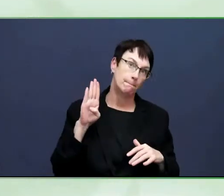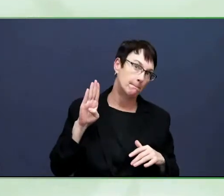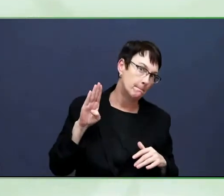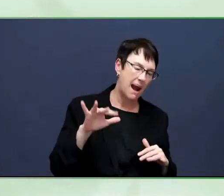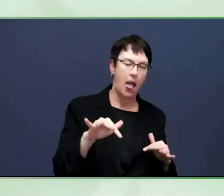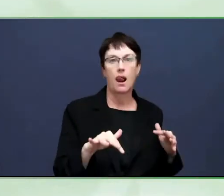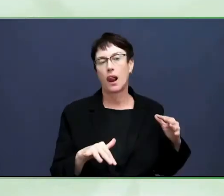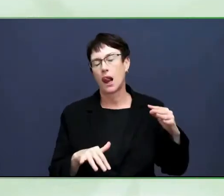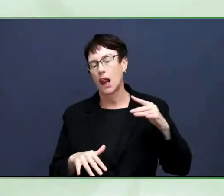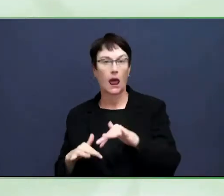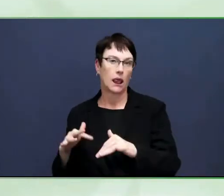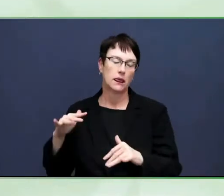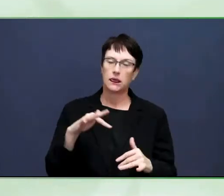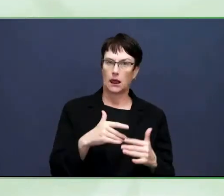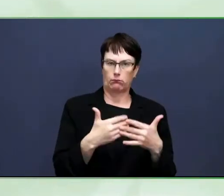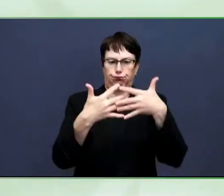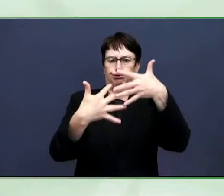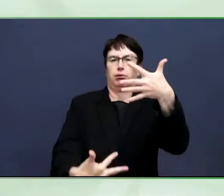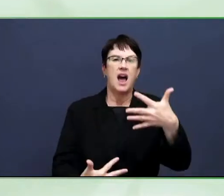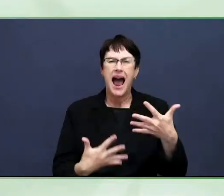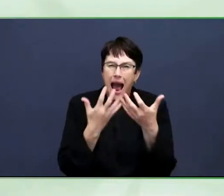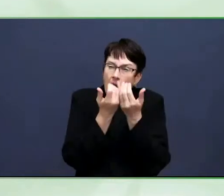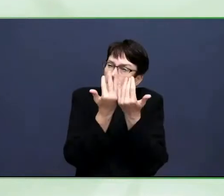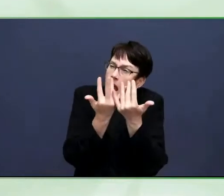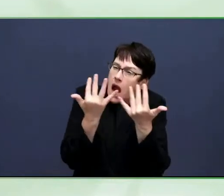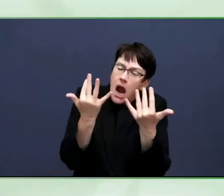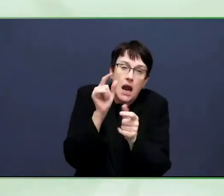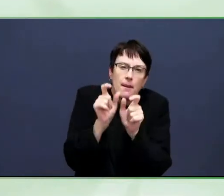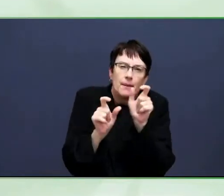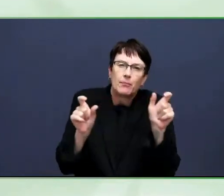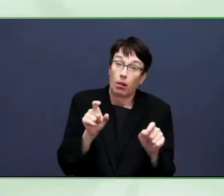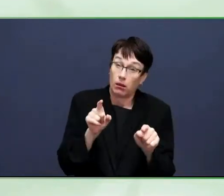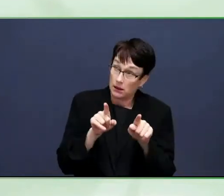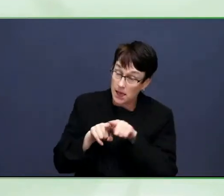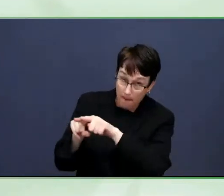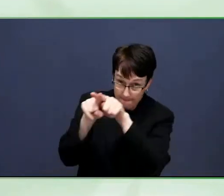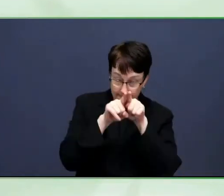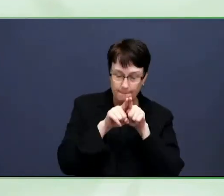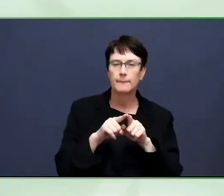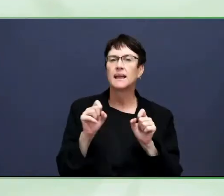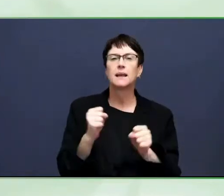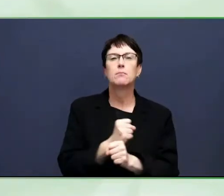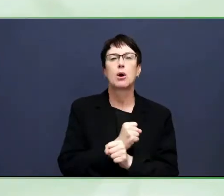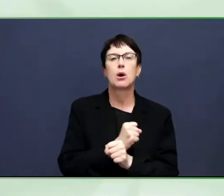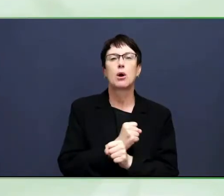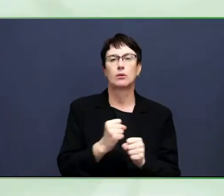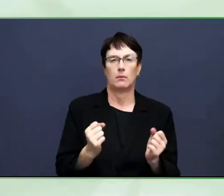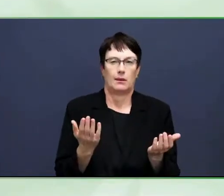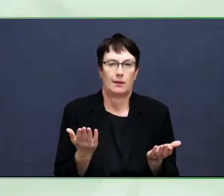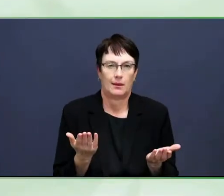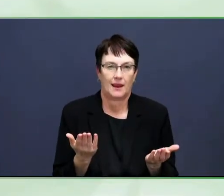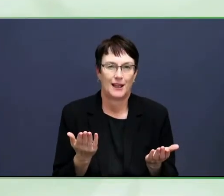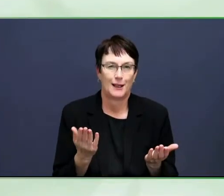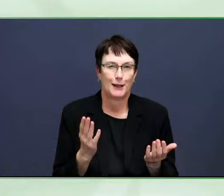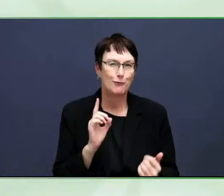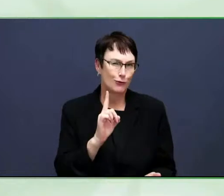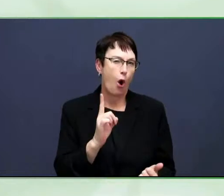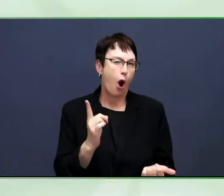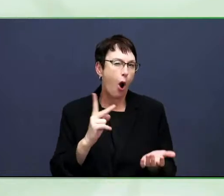We just had the London Represents fashion show.